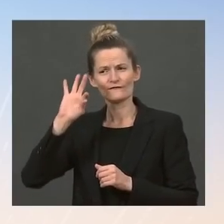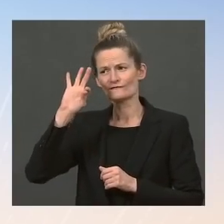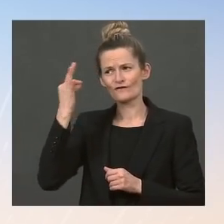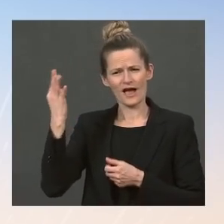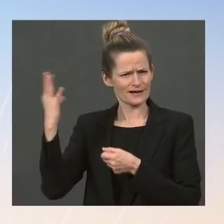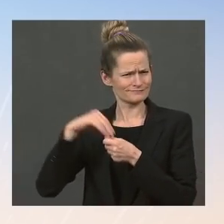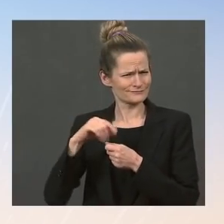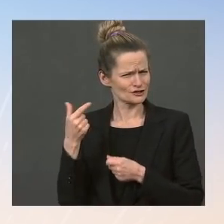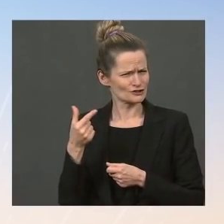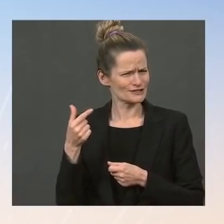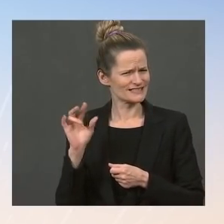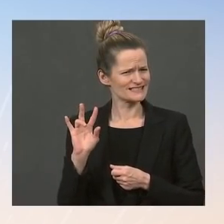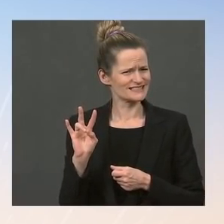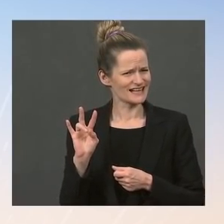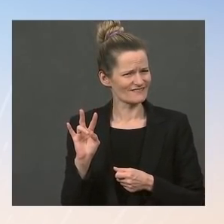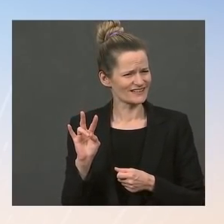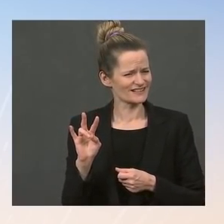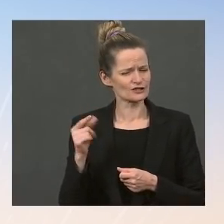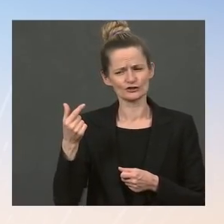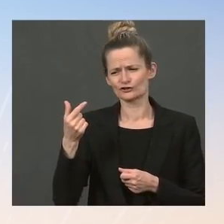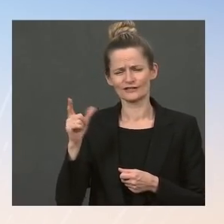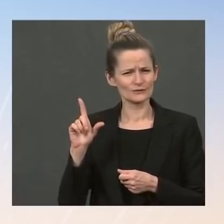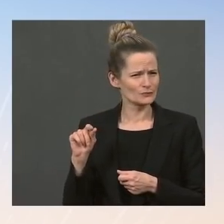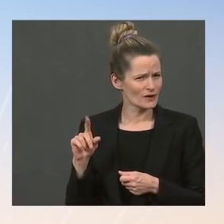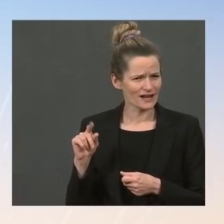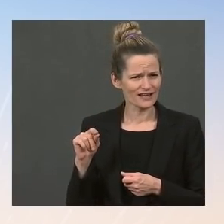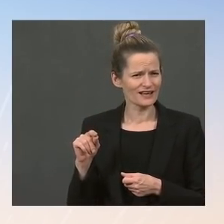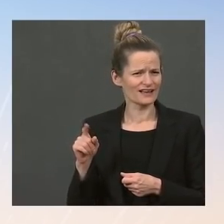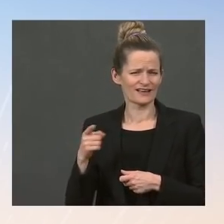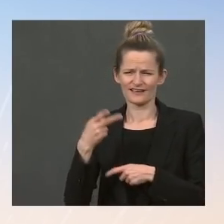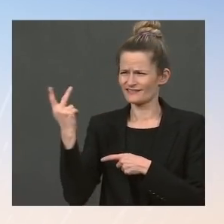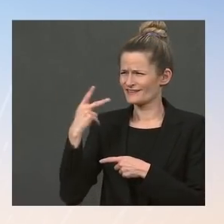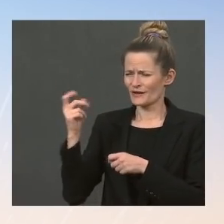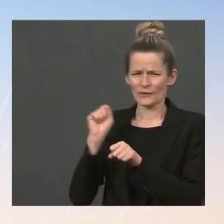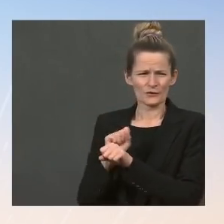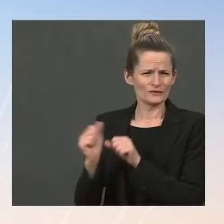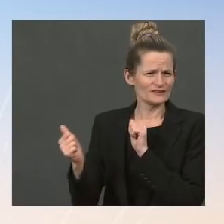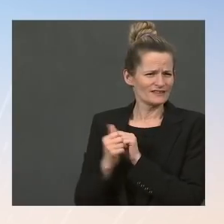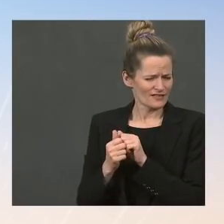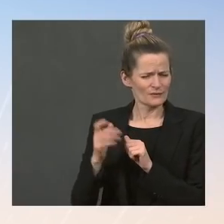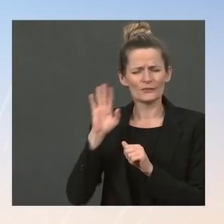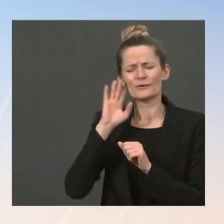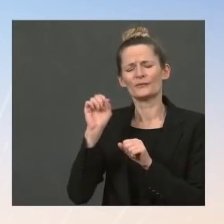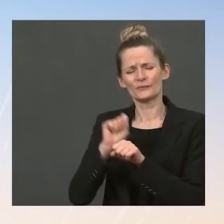We work with them on a range of issues, and we will continue to. And their leadership up and down the ranks